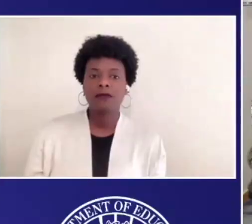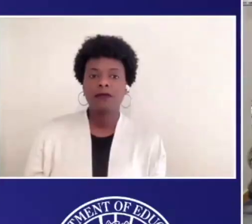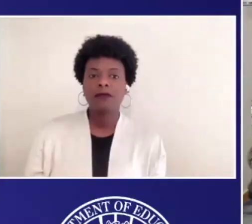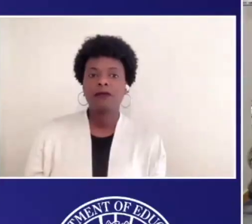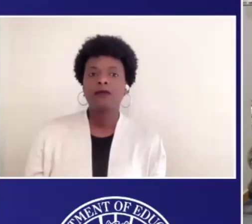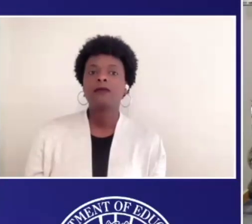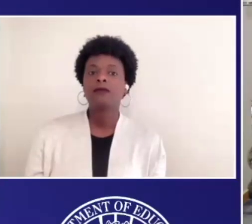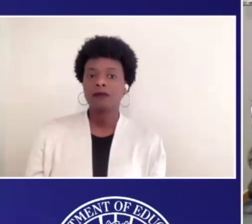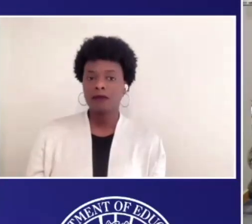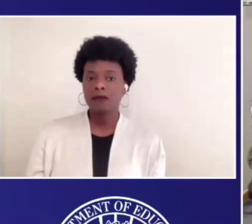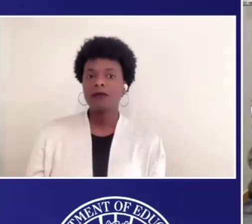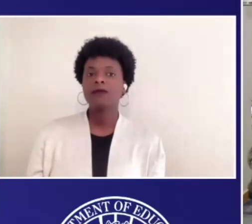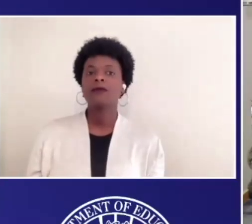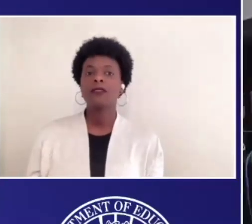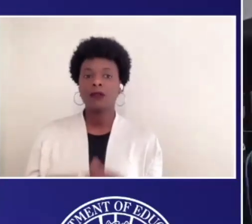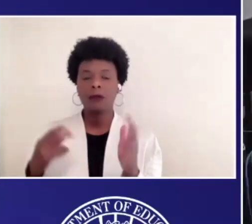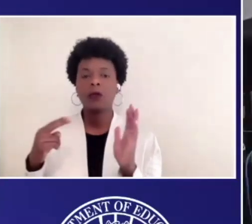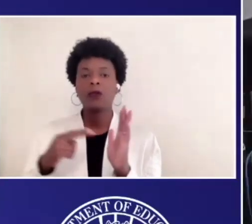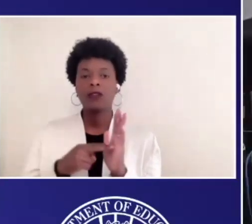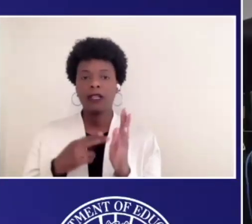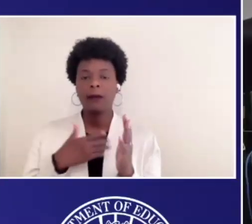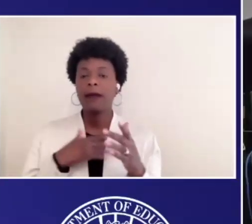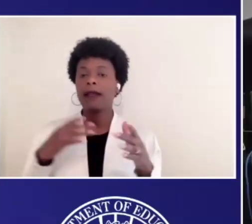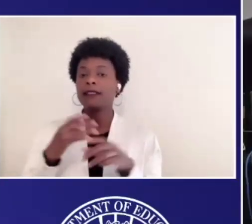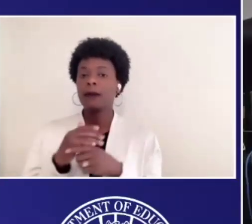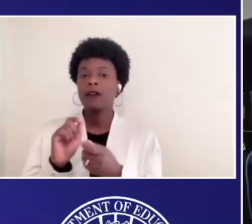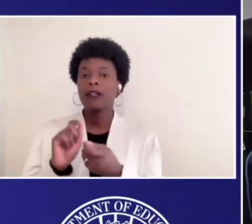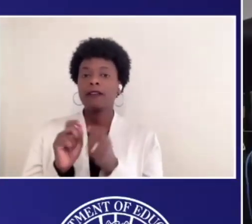Let me get to my summary of changes, and we will now go to